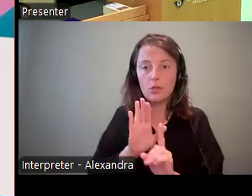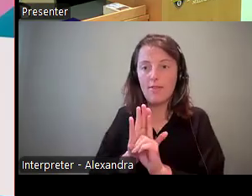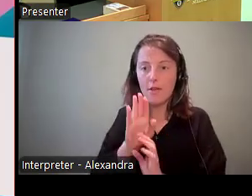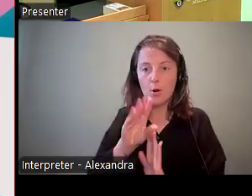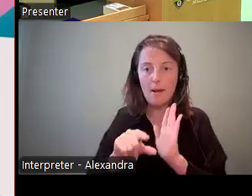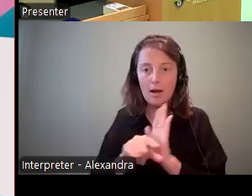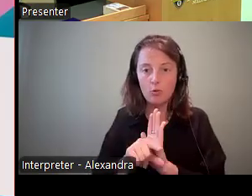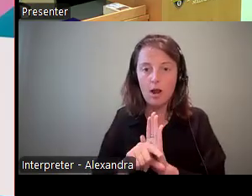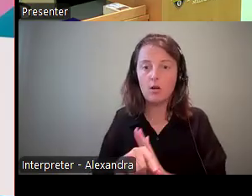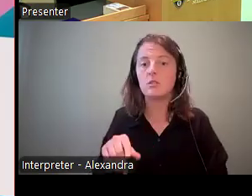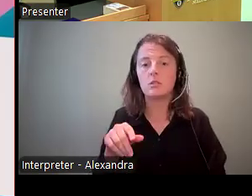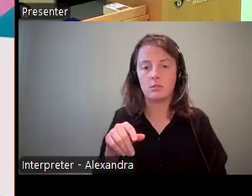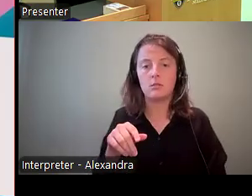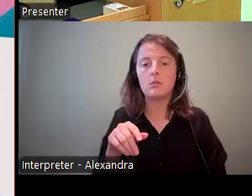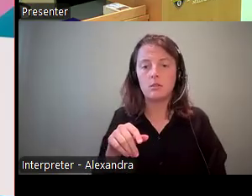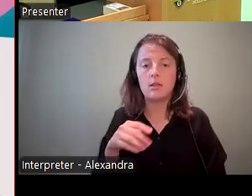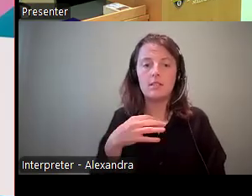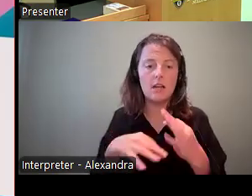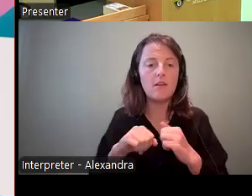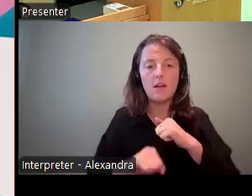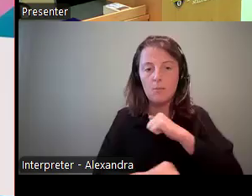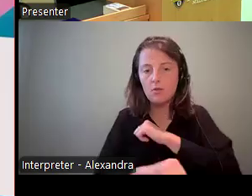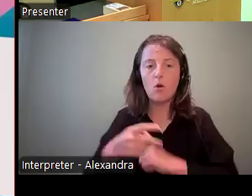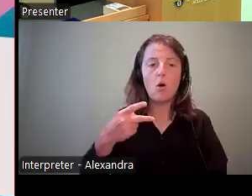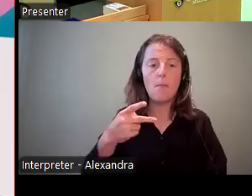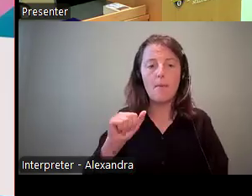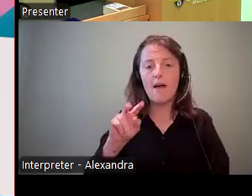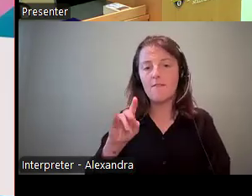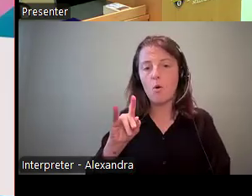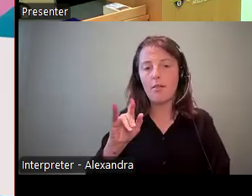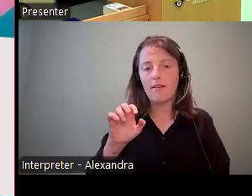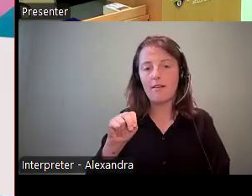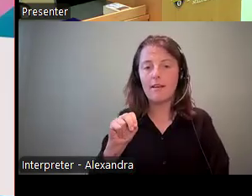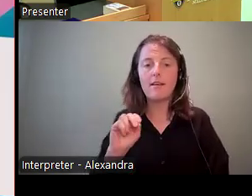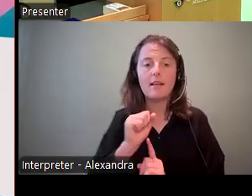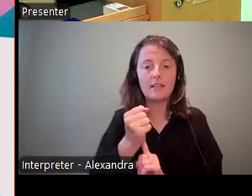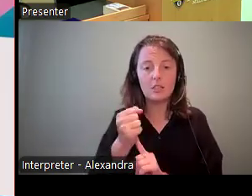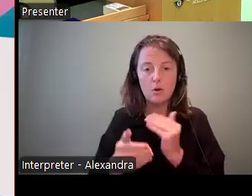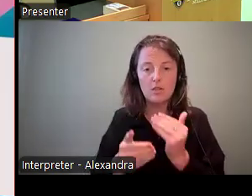processes then I think treatment will risk being longer and less effective because I'm focusing on